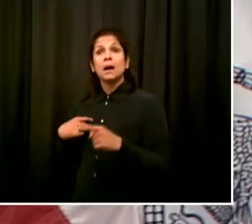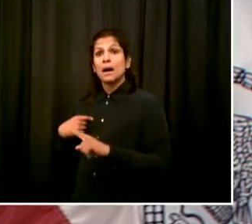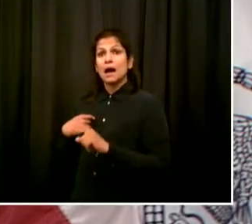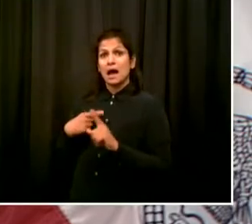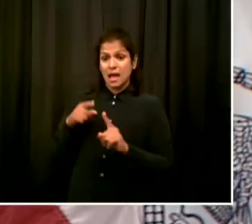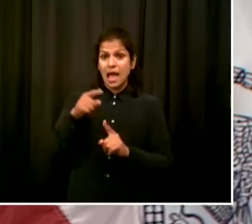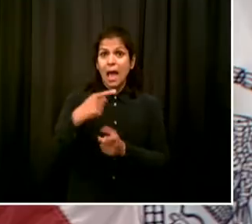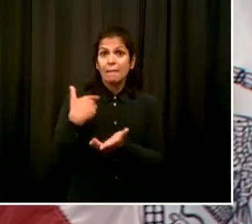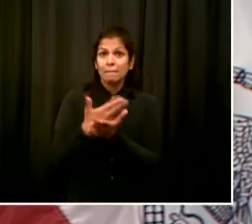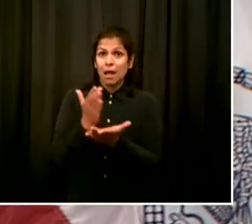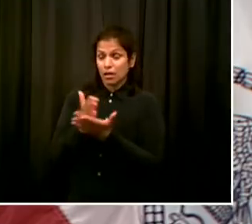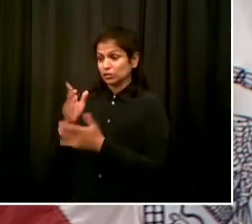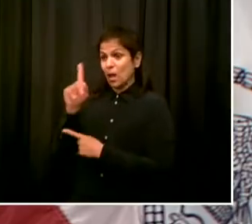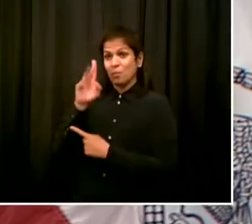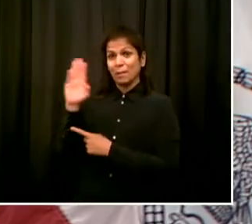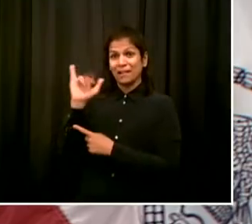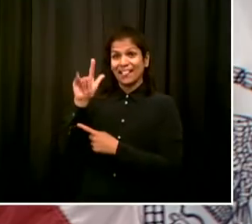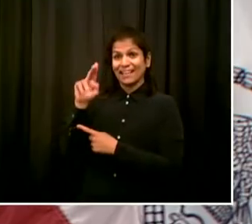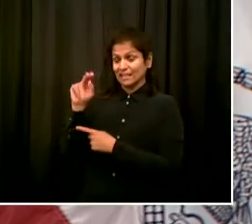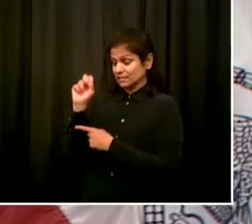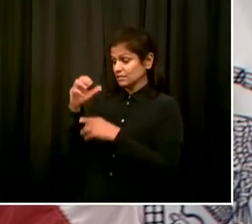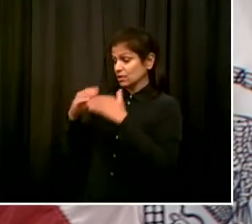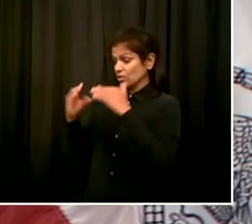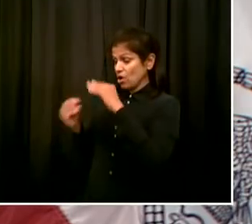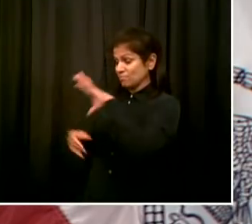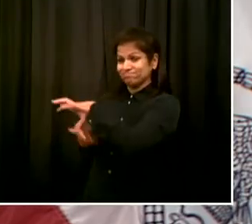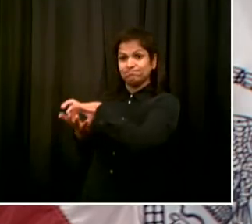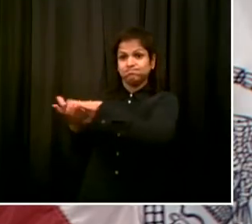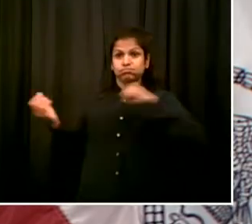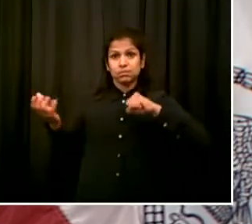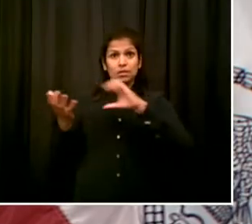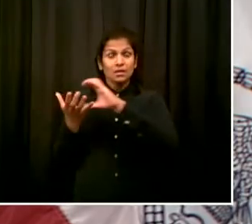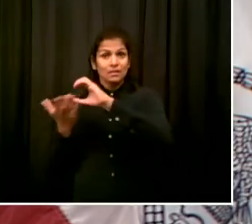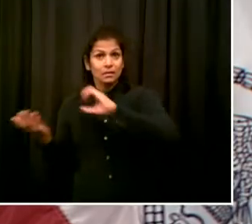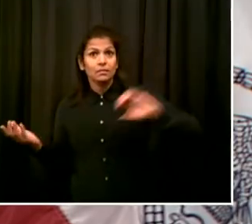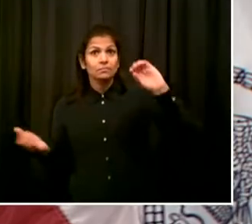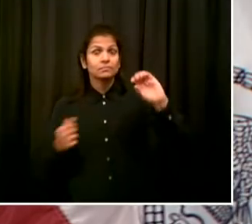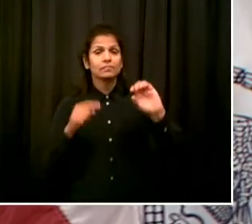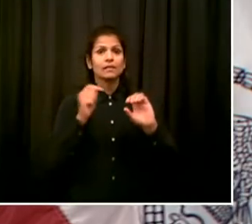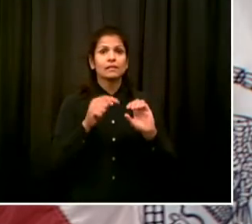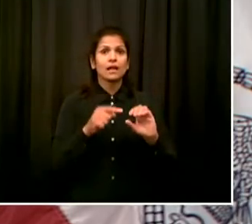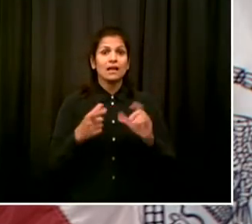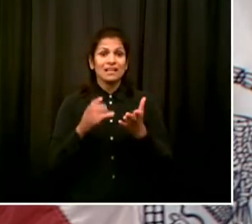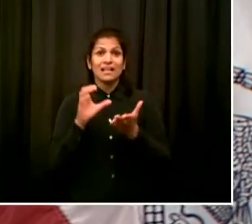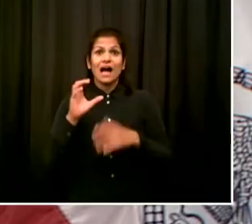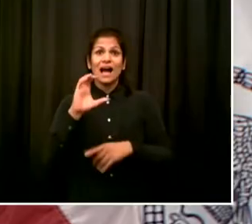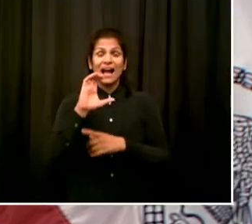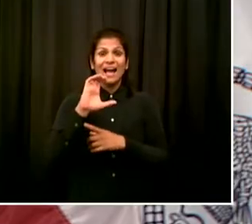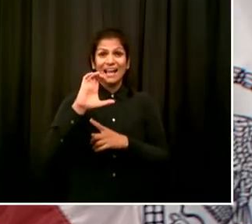SATHY AIT N ADDITION TO THE BILLION DOLLARS, LOOKS TO HAVE BILIOLN IN CAPITAL WITH THE